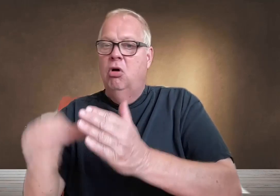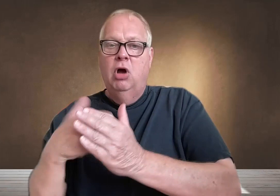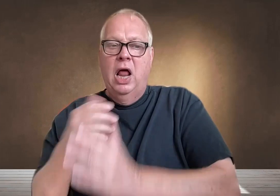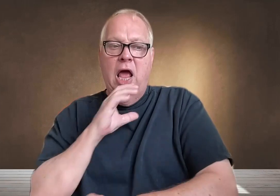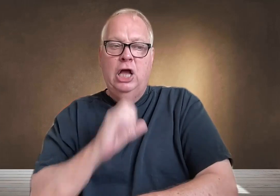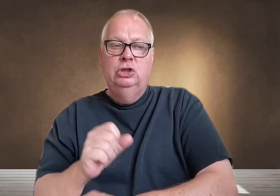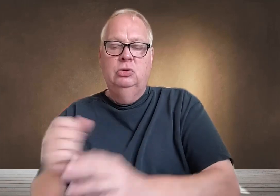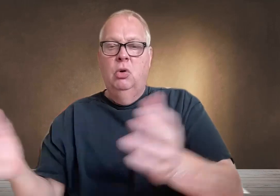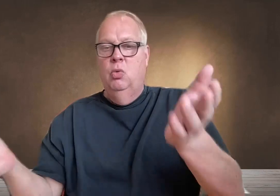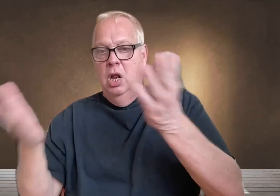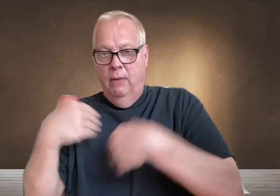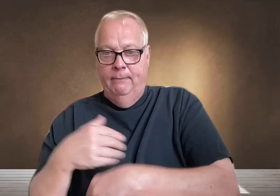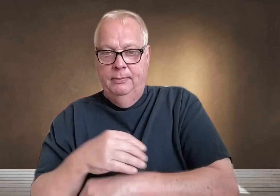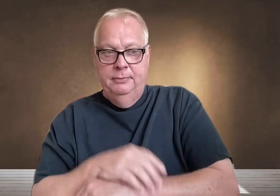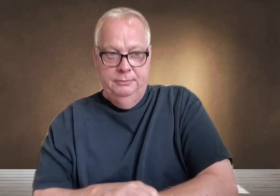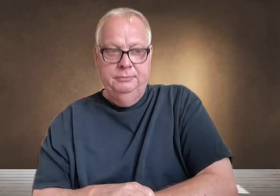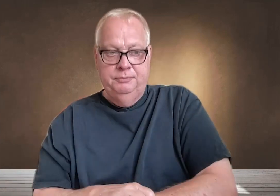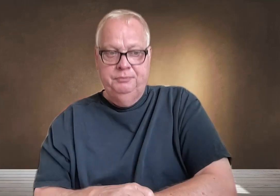but all ages are welcome to join!